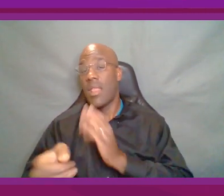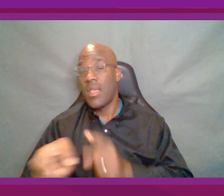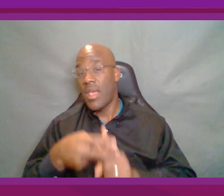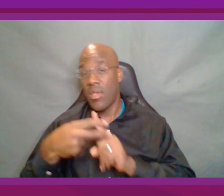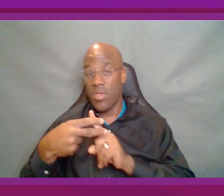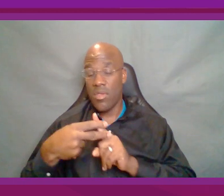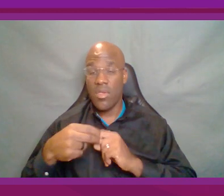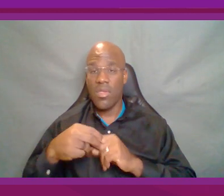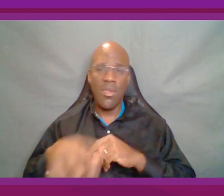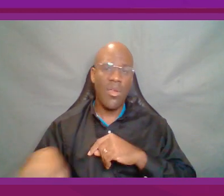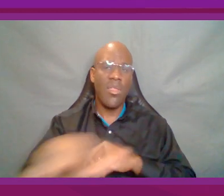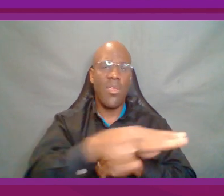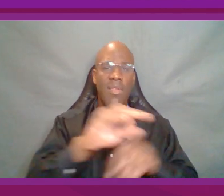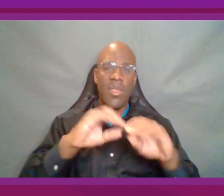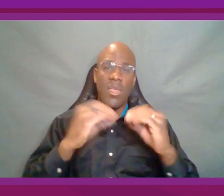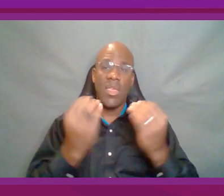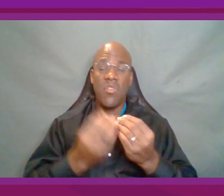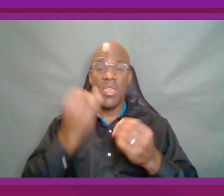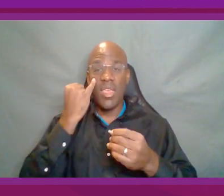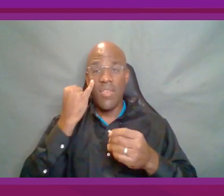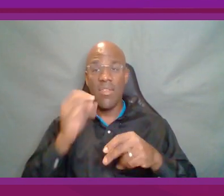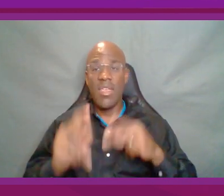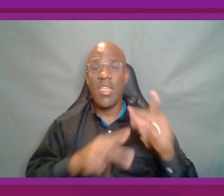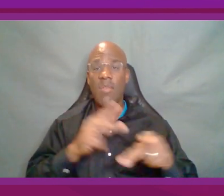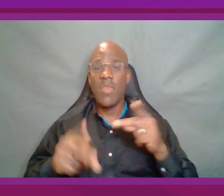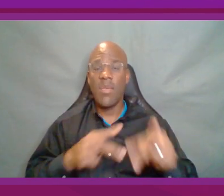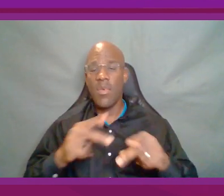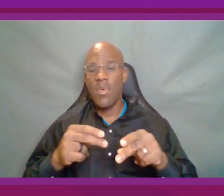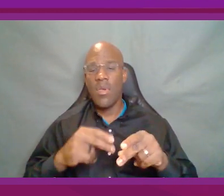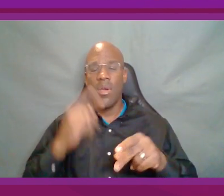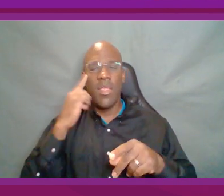acquisition, and all across the organization, if there was people with disabilities represented